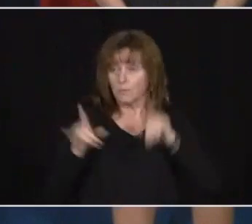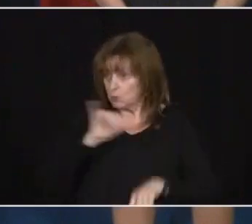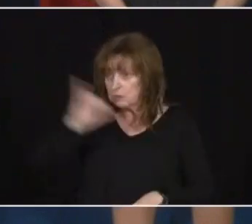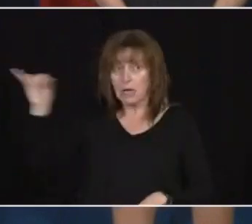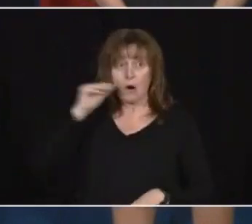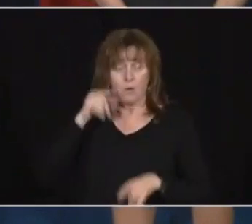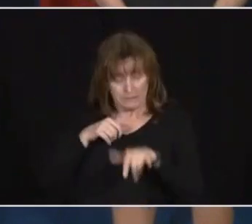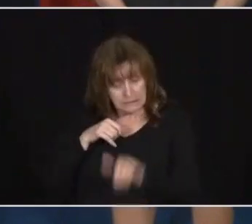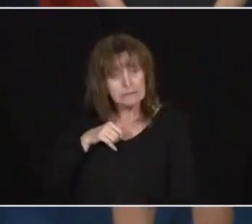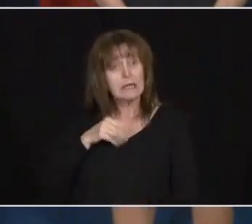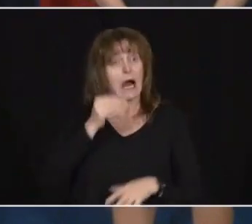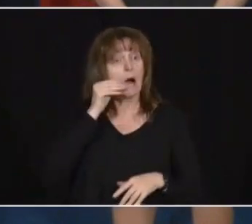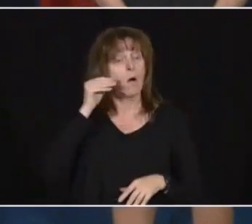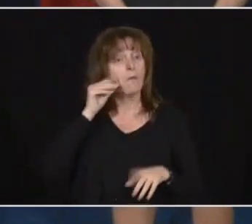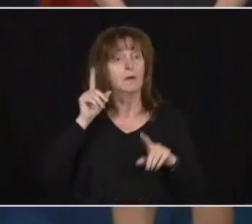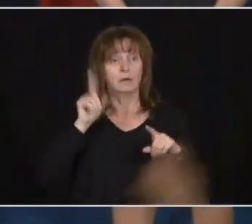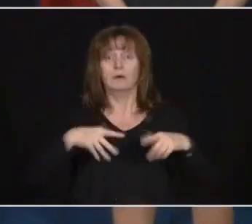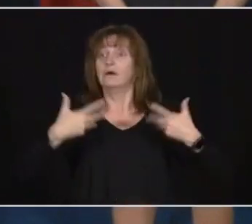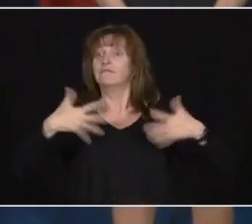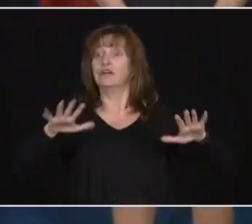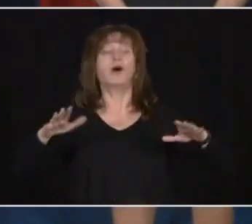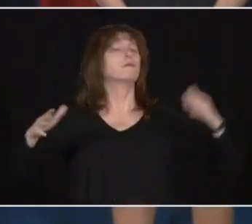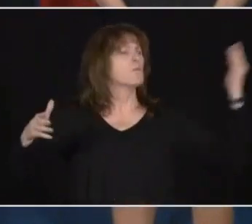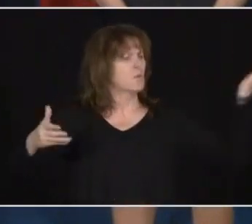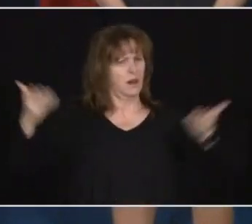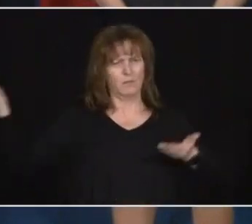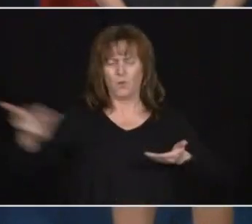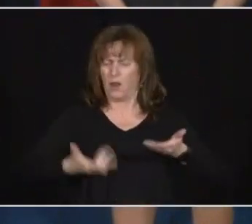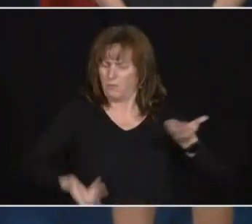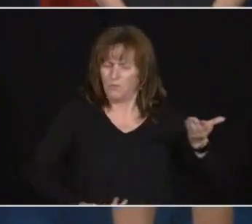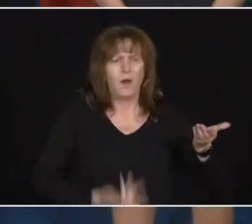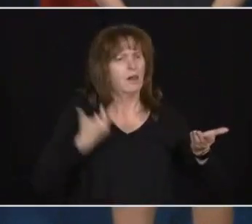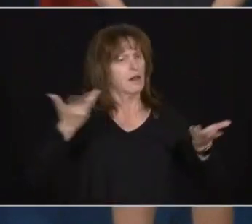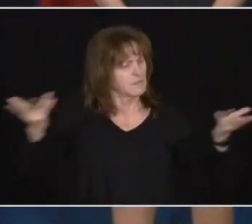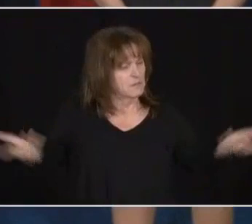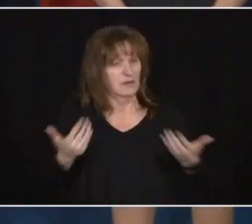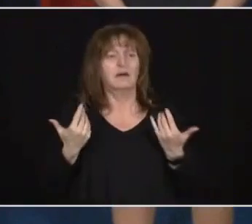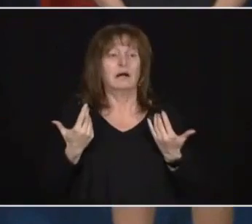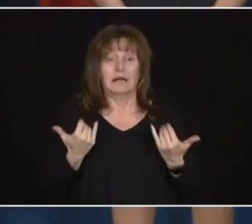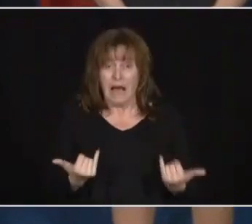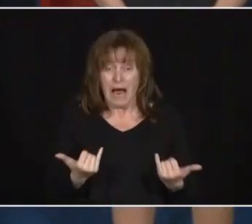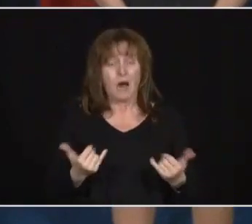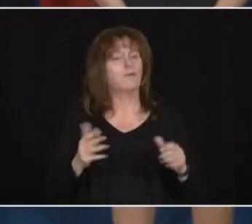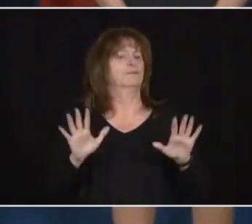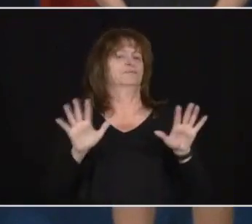When this is over, we will welcome you with open arms. We can't risk it.